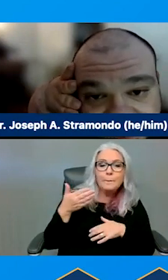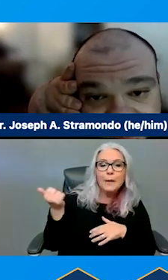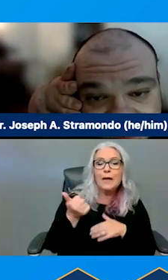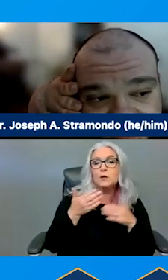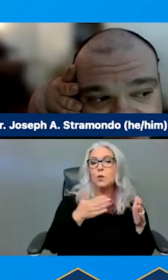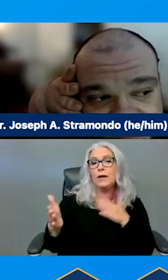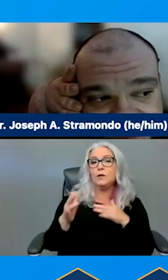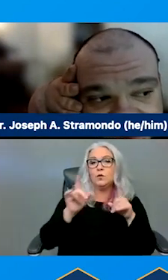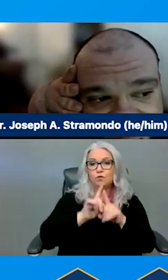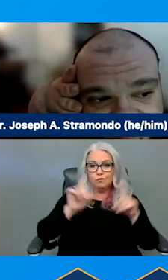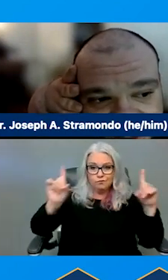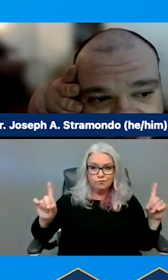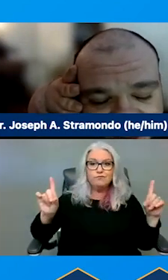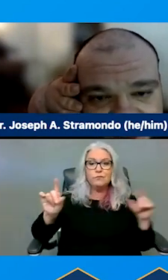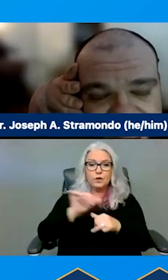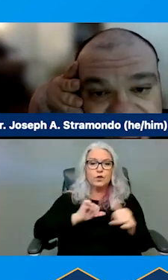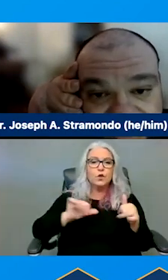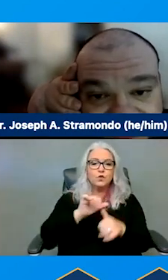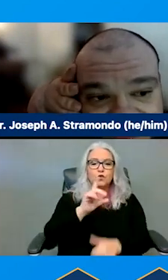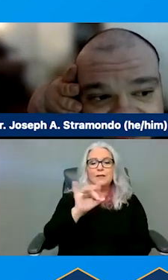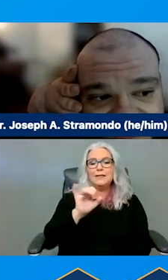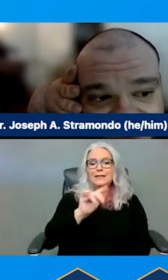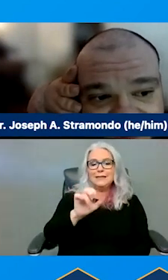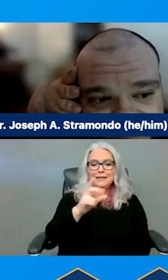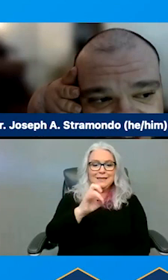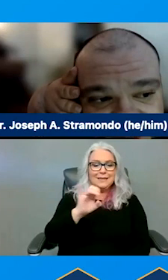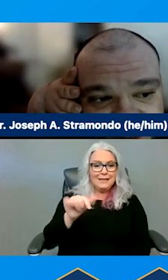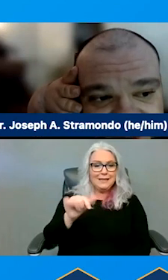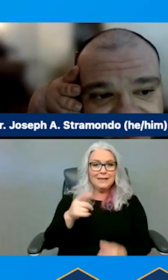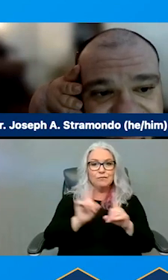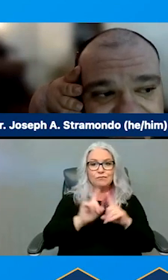measures for preventing